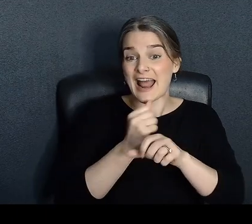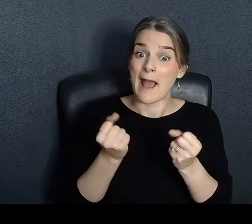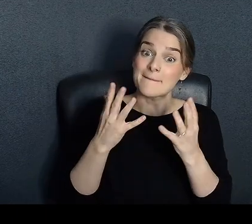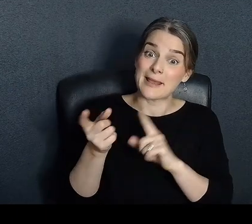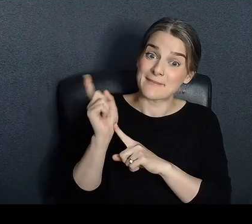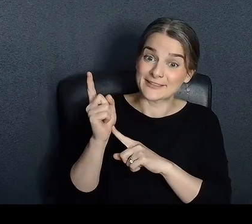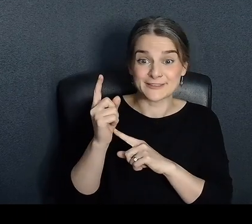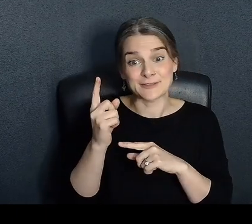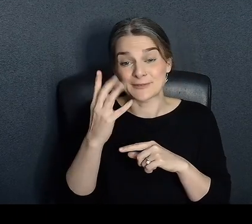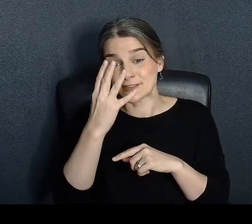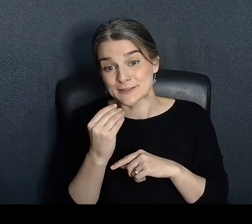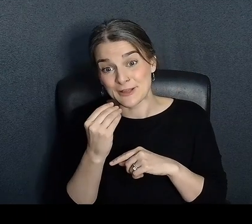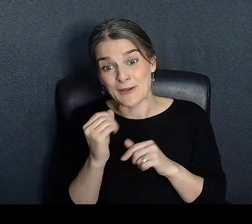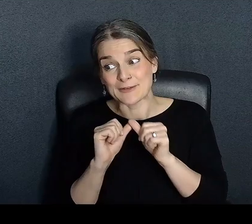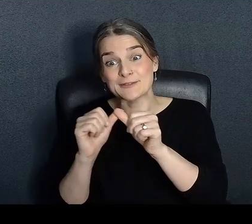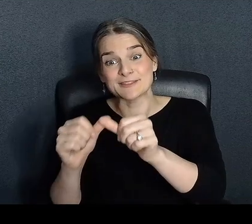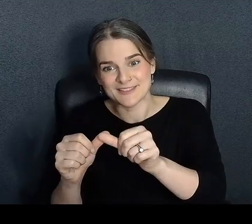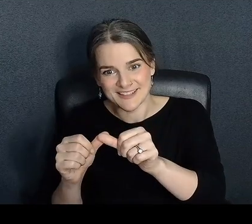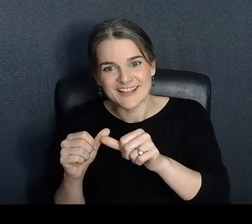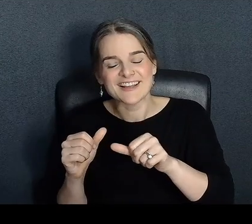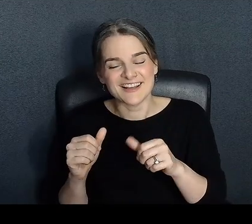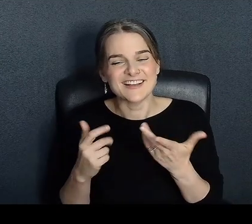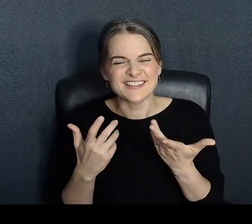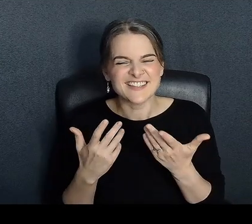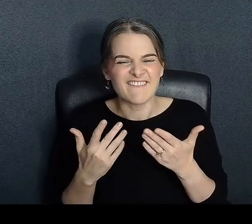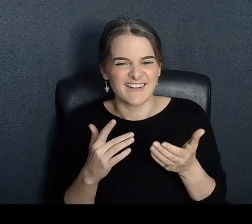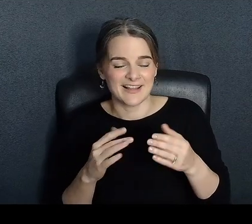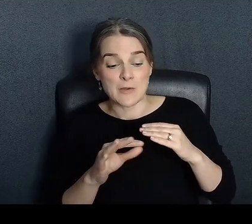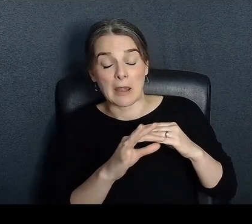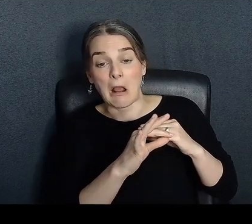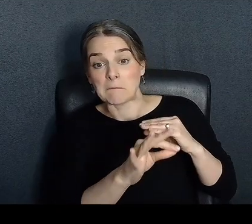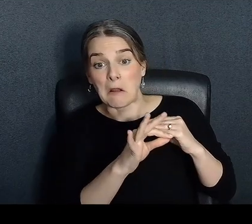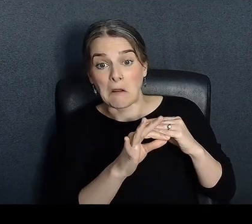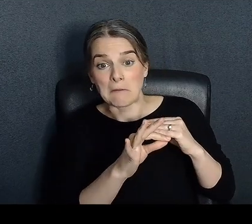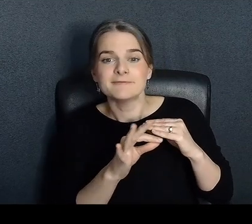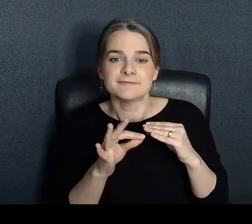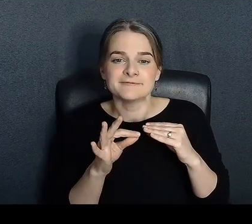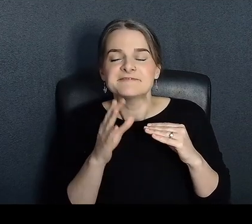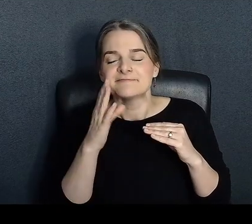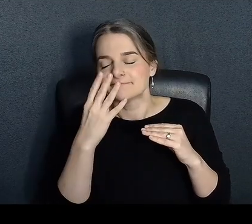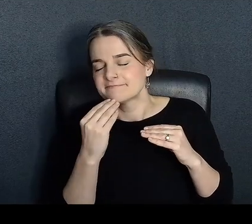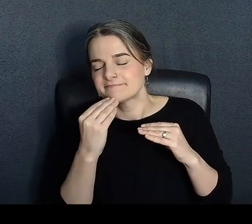that you have to download. What's really neat is that once you set it through the app,